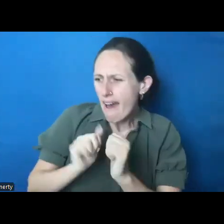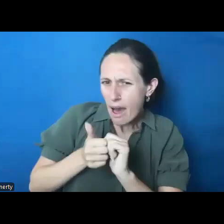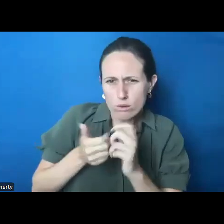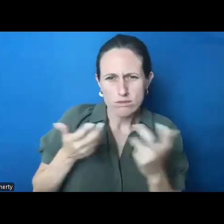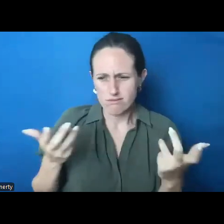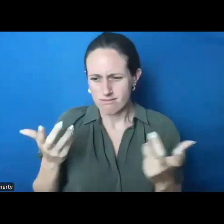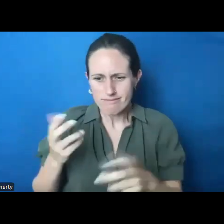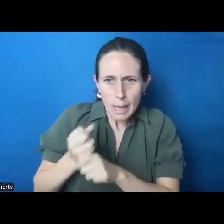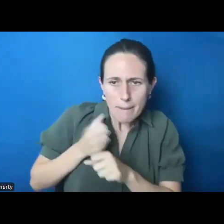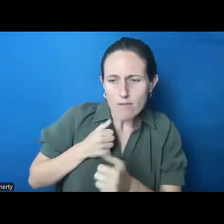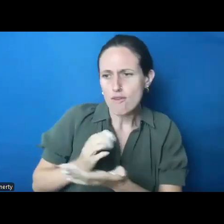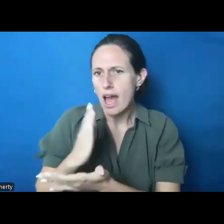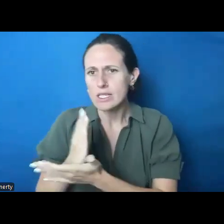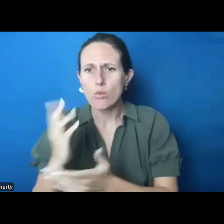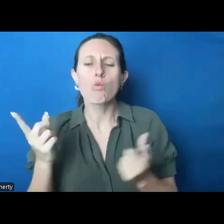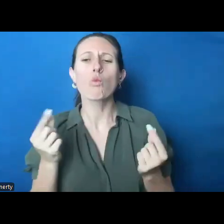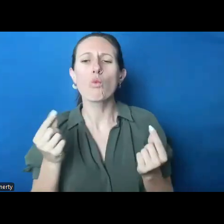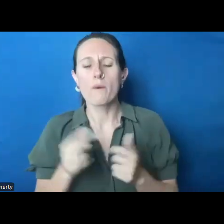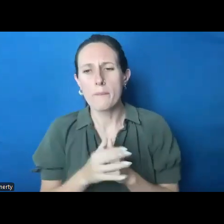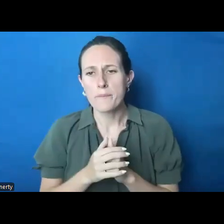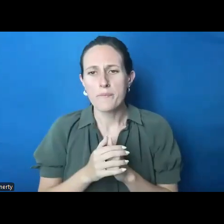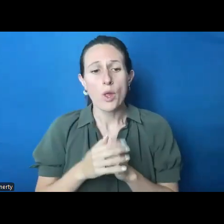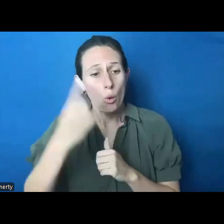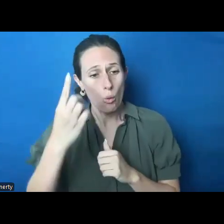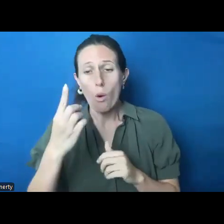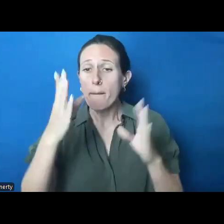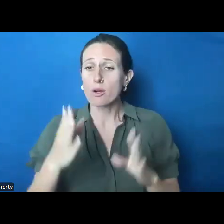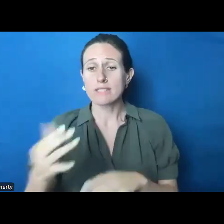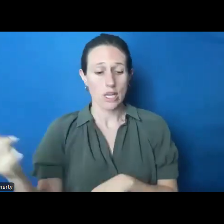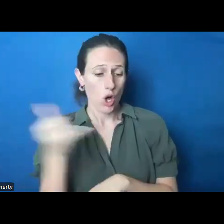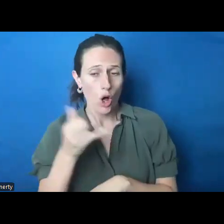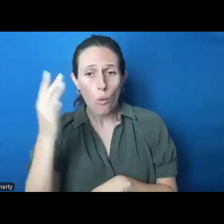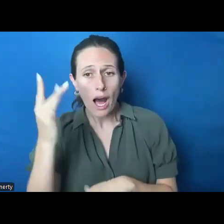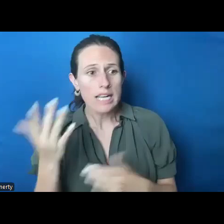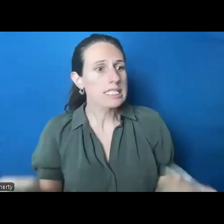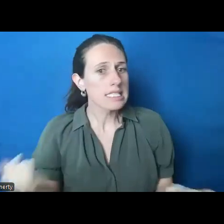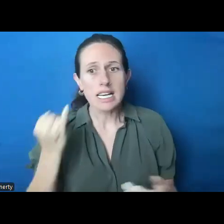rights law. For example, one constituent called because they were facing eviction if they